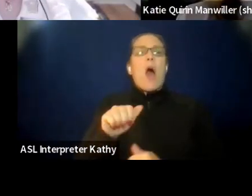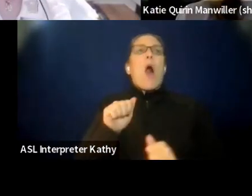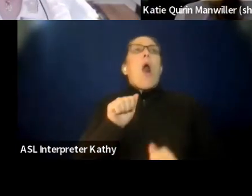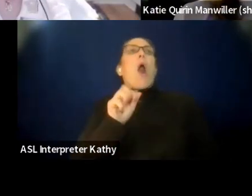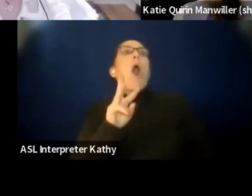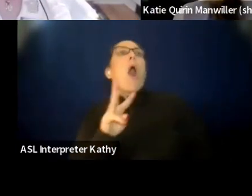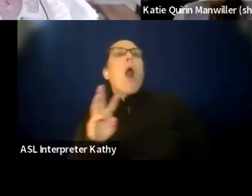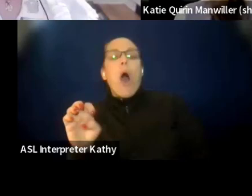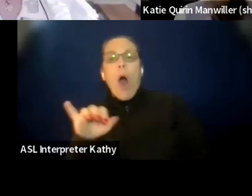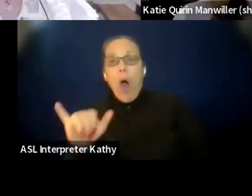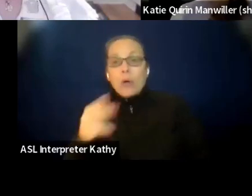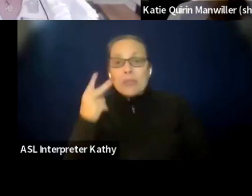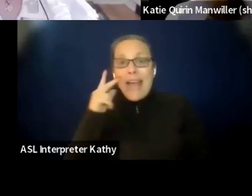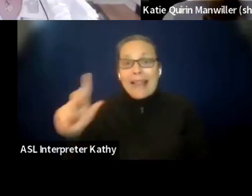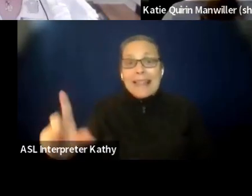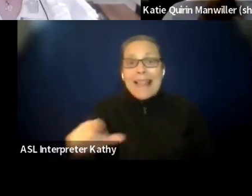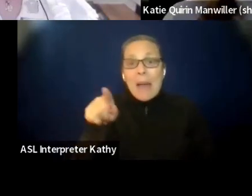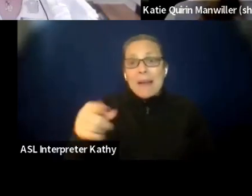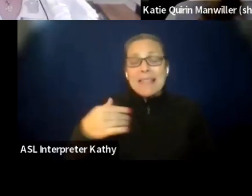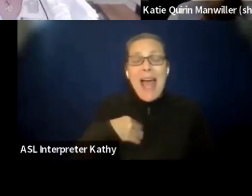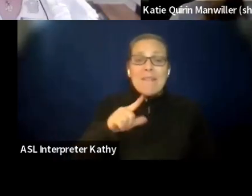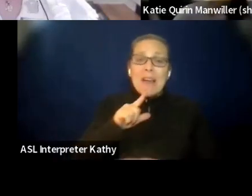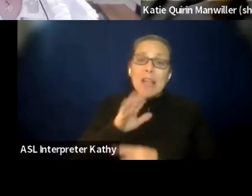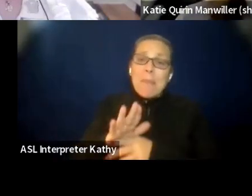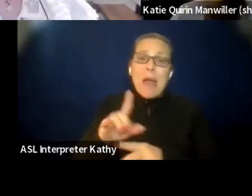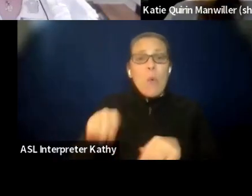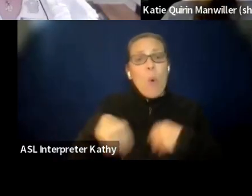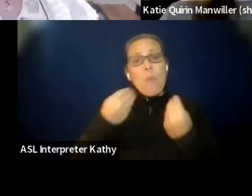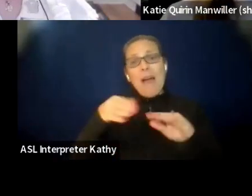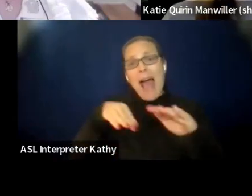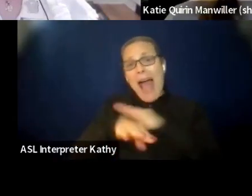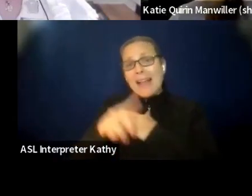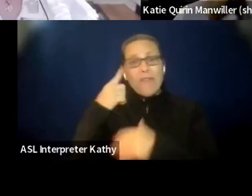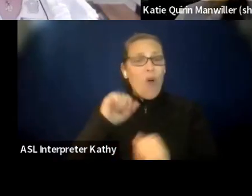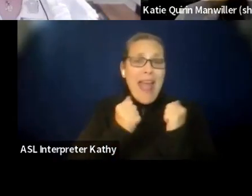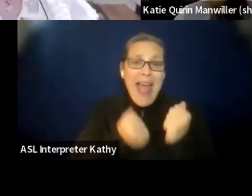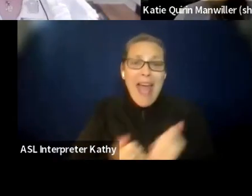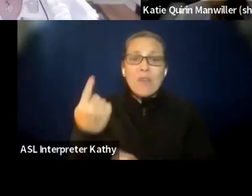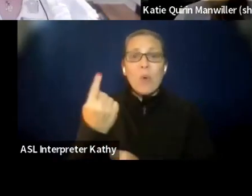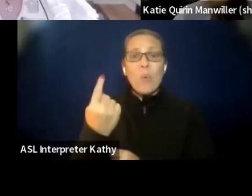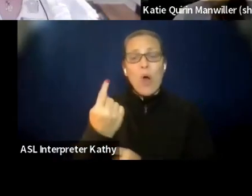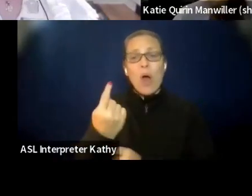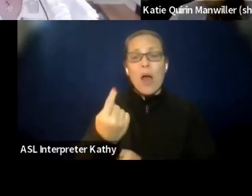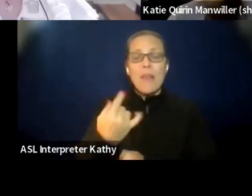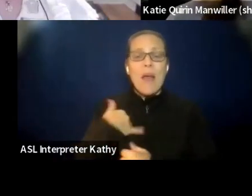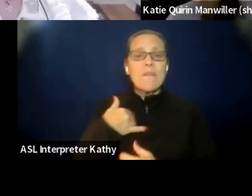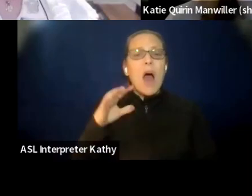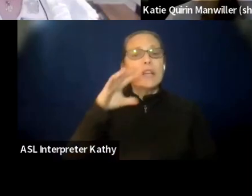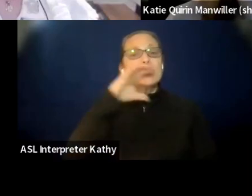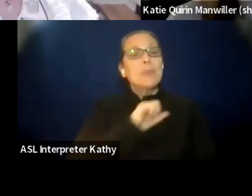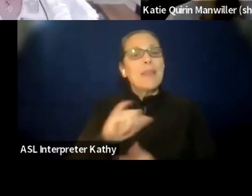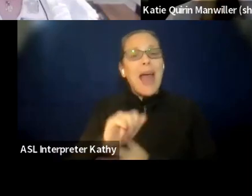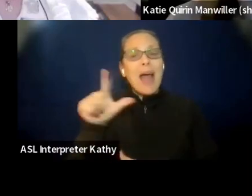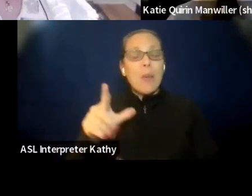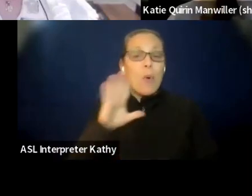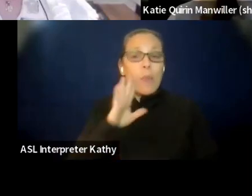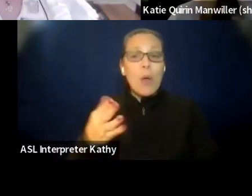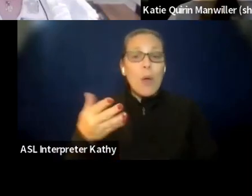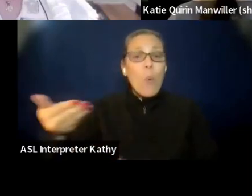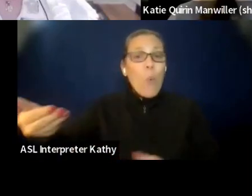think specifically in libraries, because of the strong prevalence of vocational ah that libraries have access to everyone. There's, of course, this